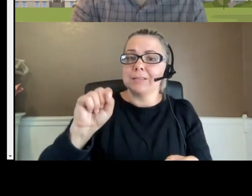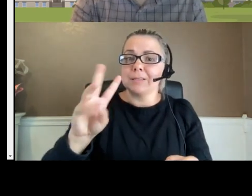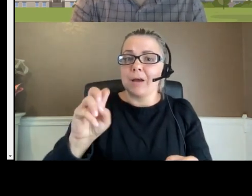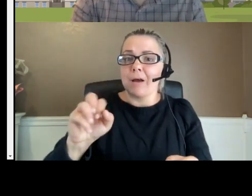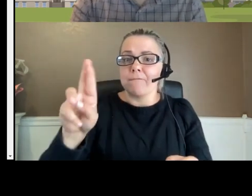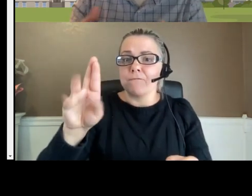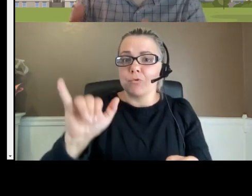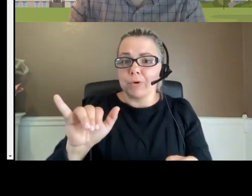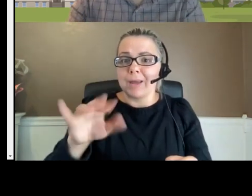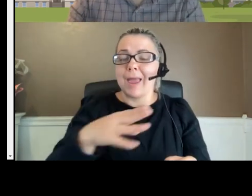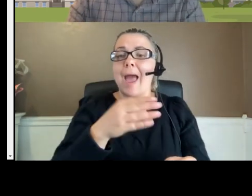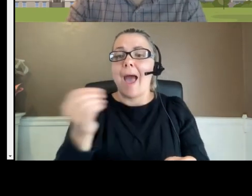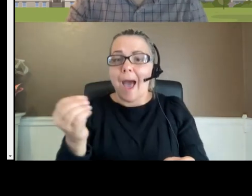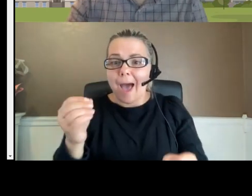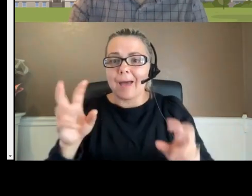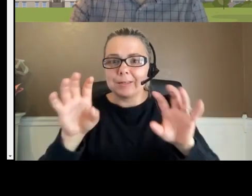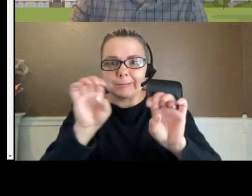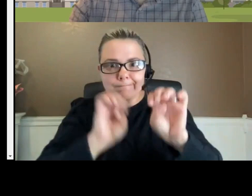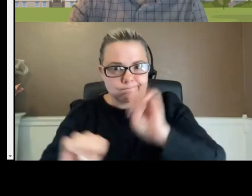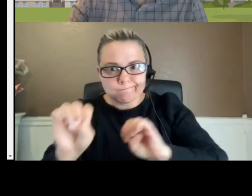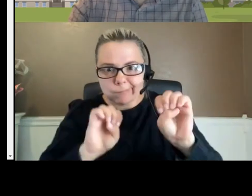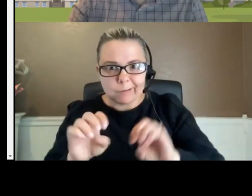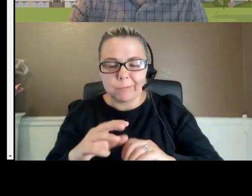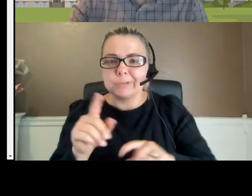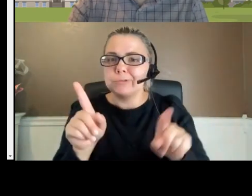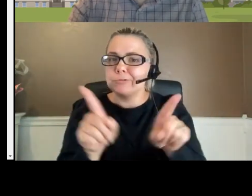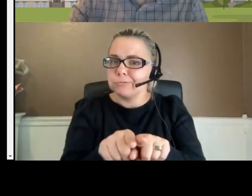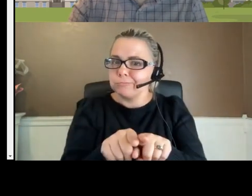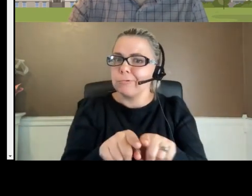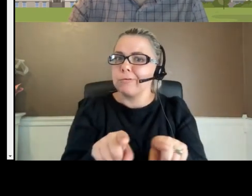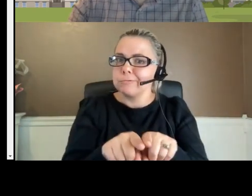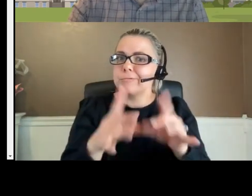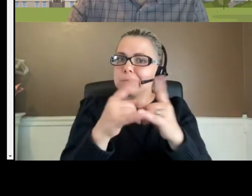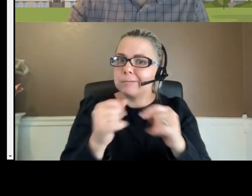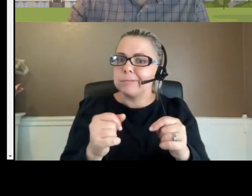here's something you need to look at, now let's actually look at it in a lot more depth. Even